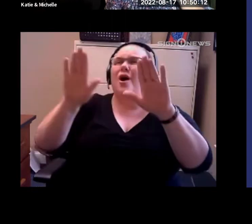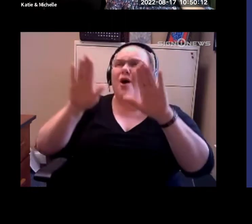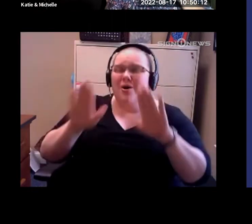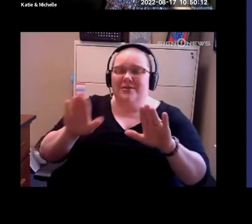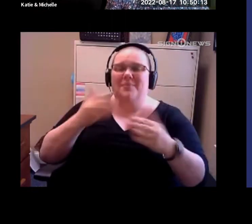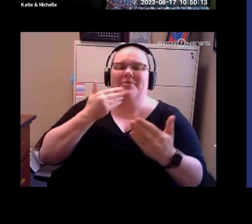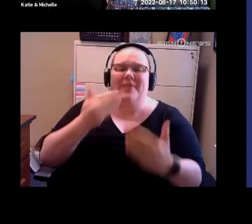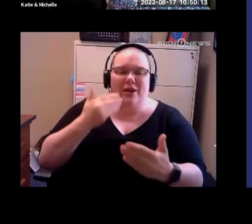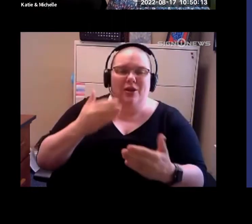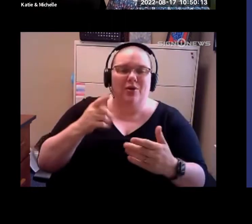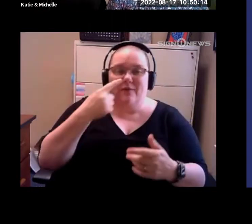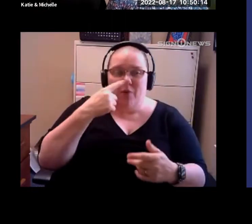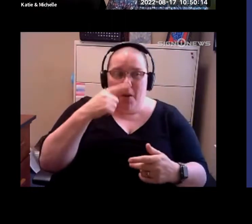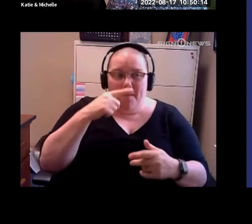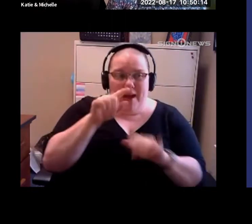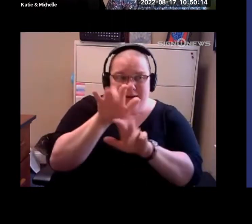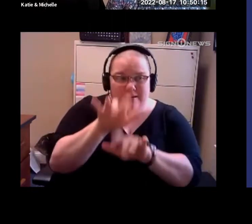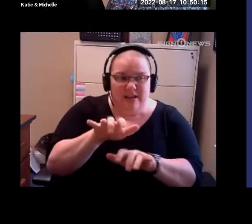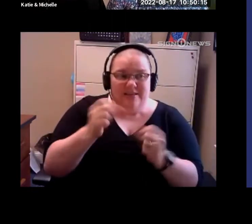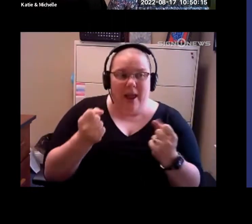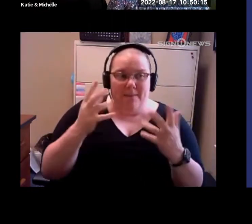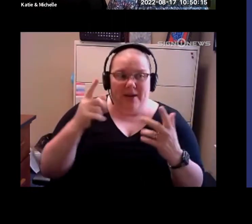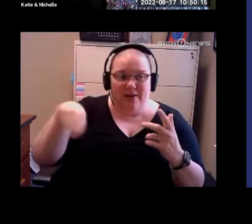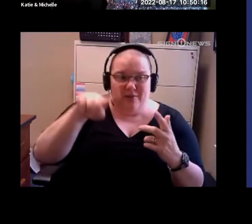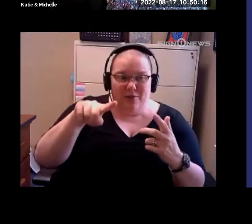can just put in the chat box how many there are of you that would